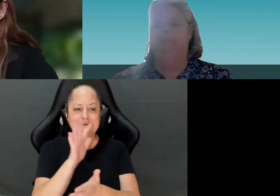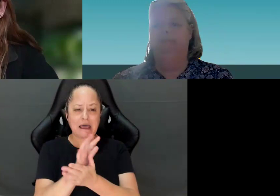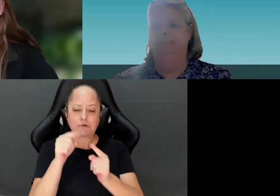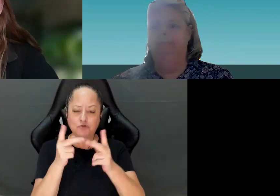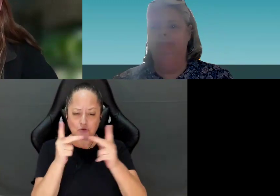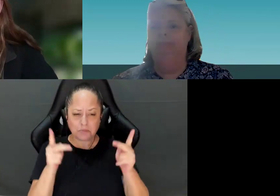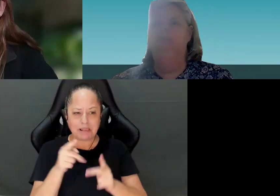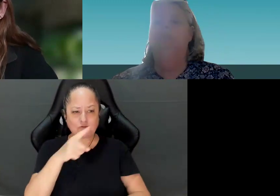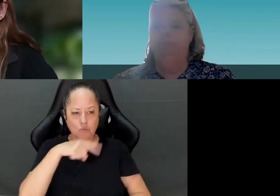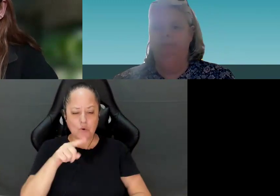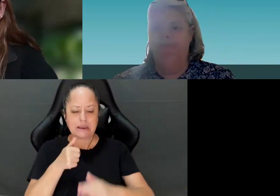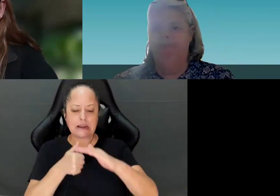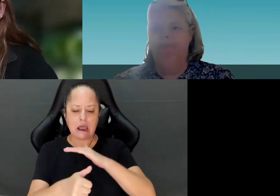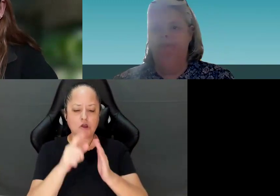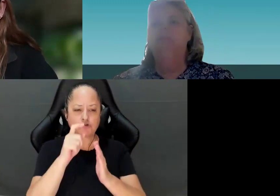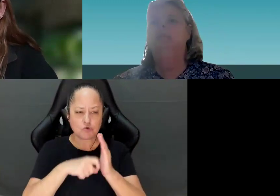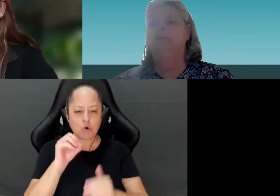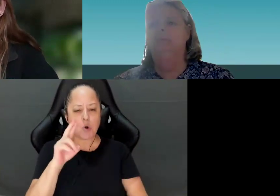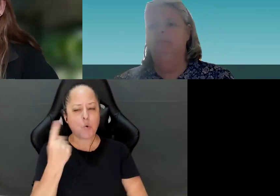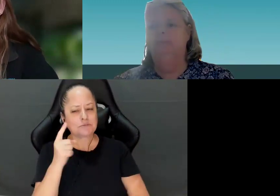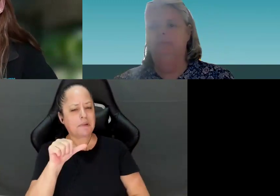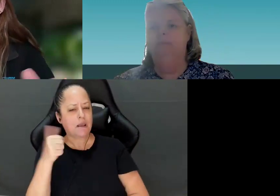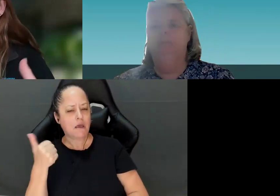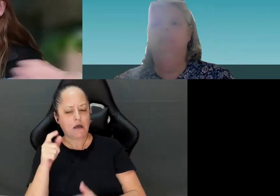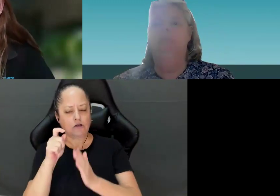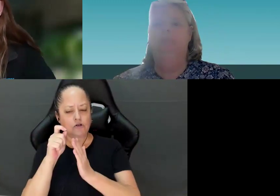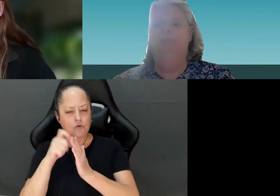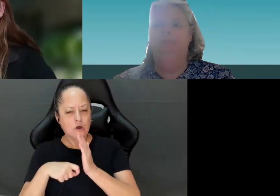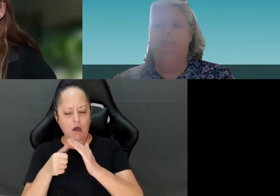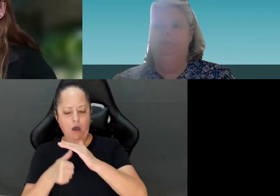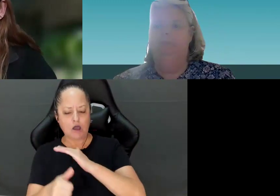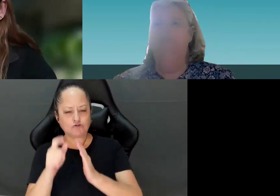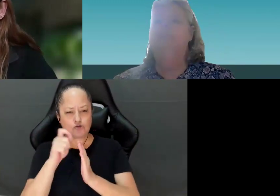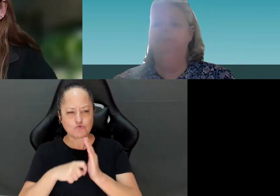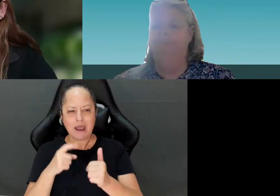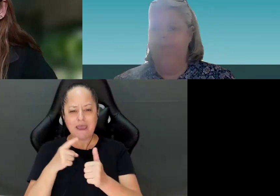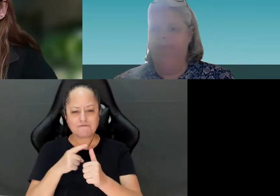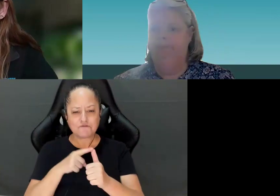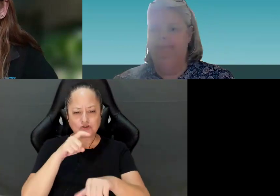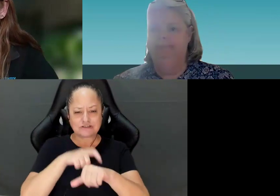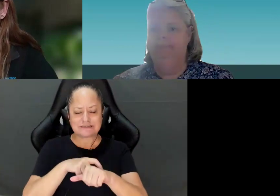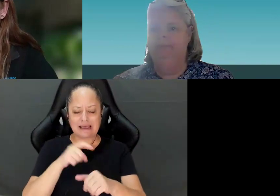we can underwrite it or somebody else can underwrite it.